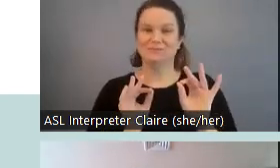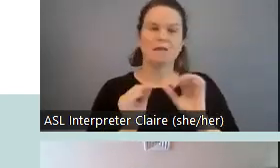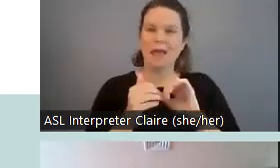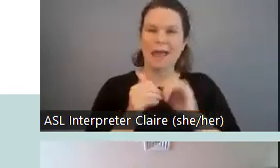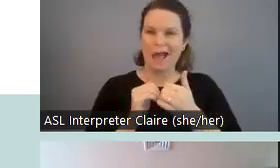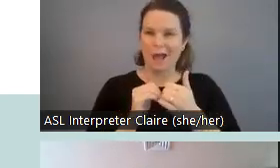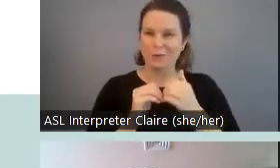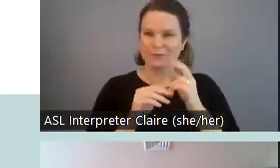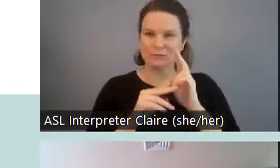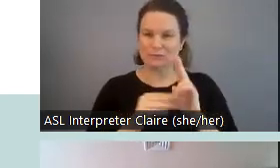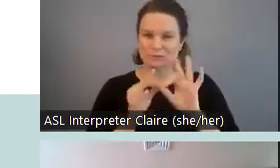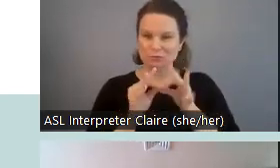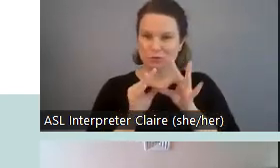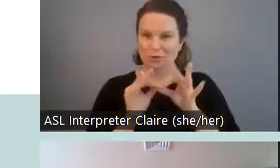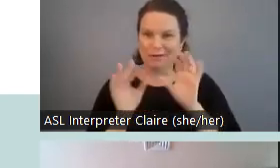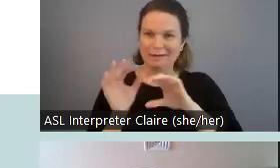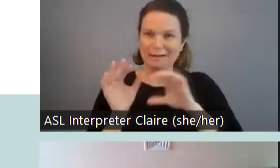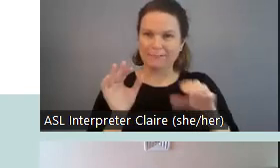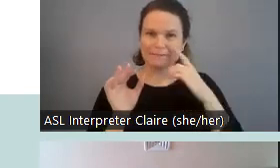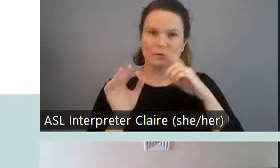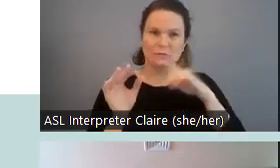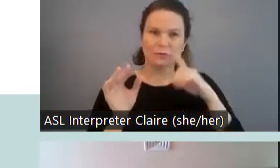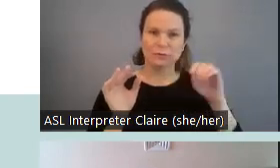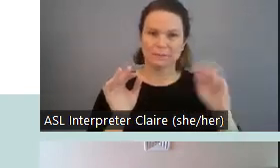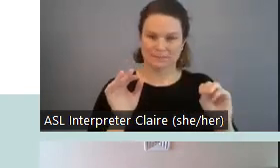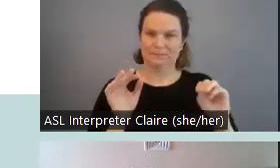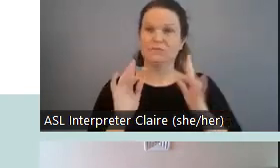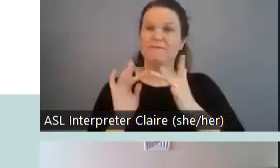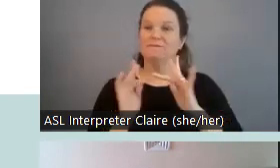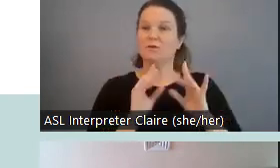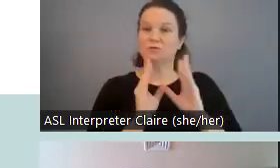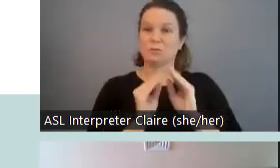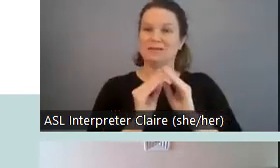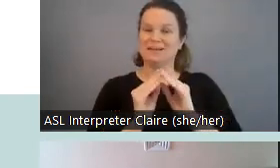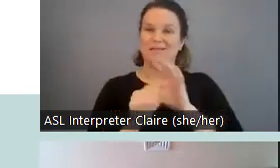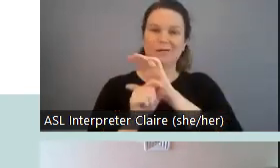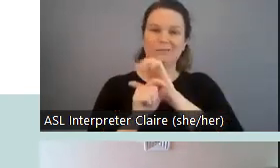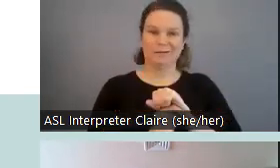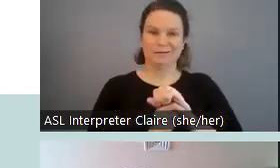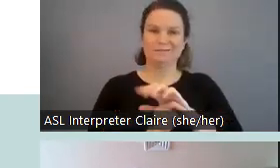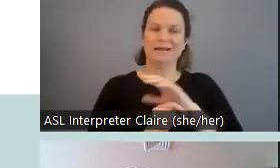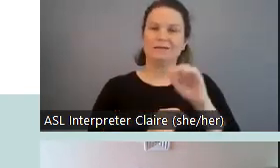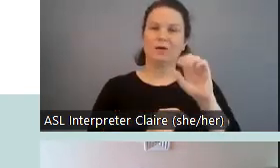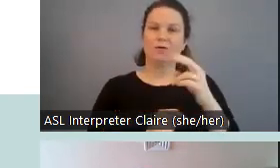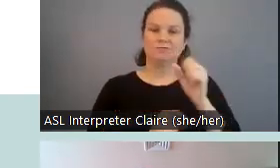interpretation and captioning, our virtual meeting practices, and then OHA